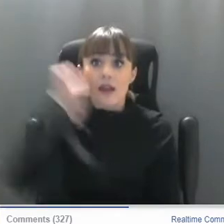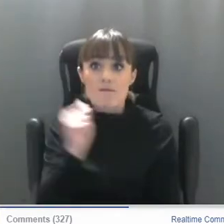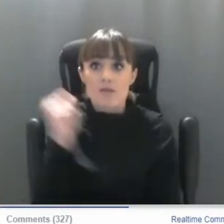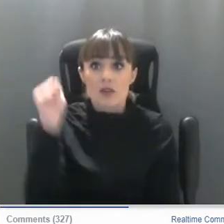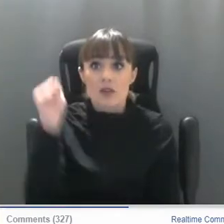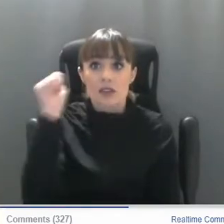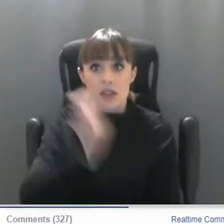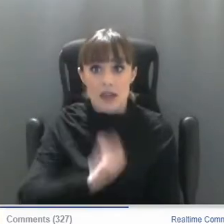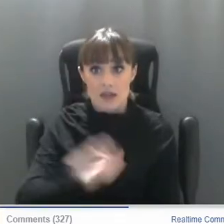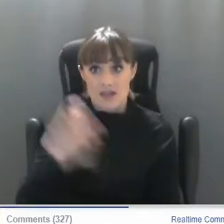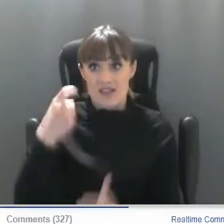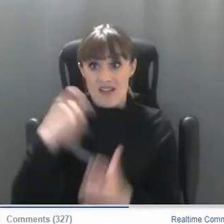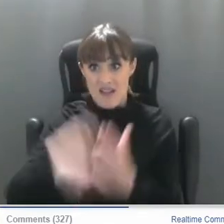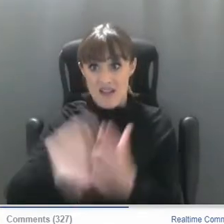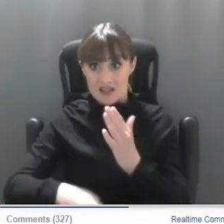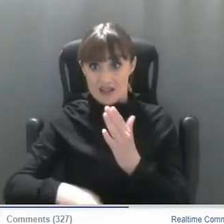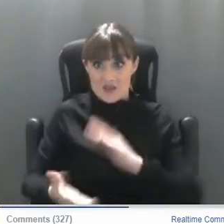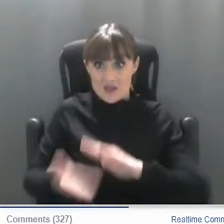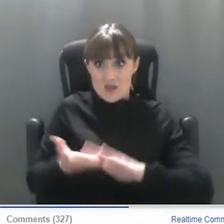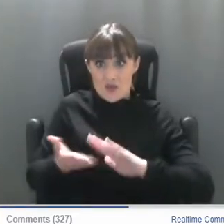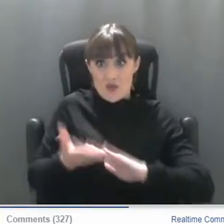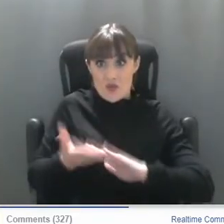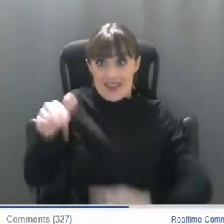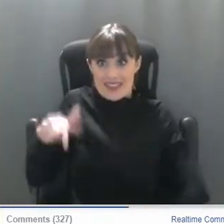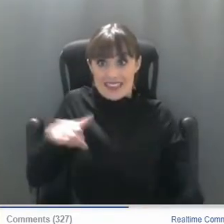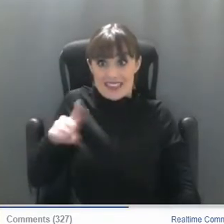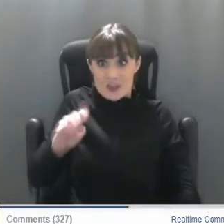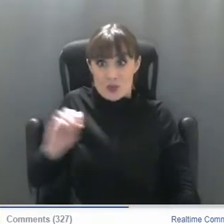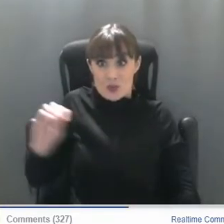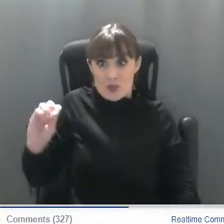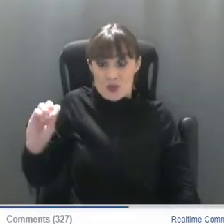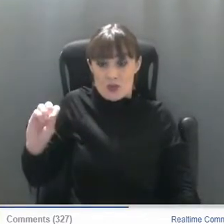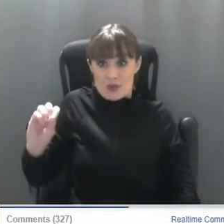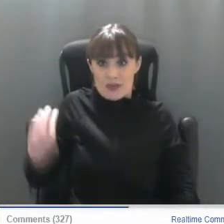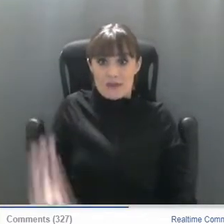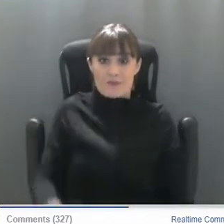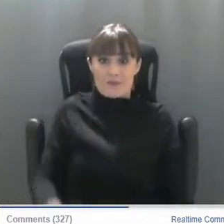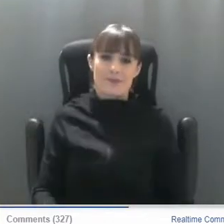closed and some of the train, carousel, splashpad things are closed, but we still